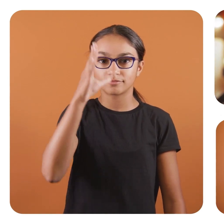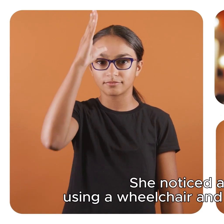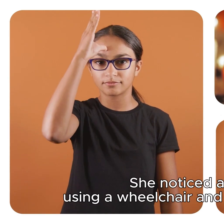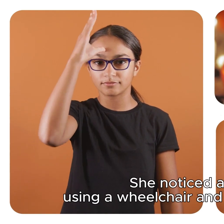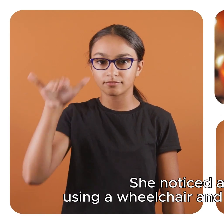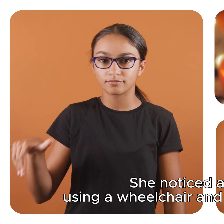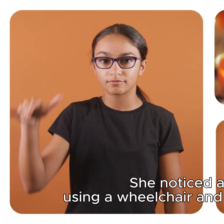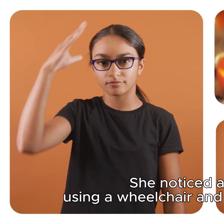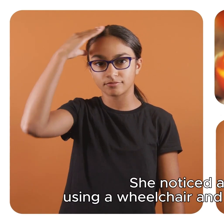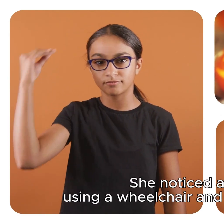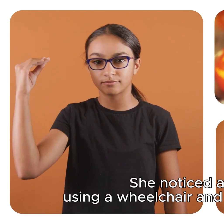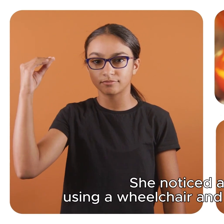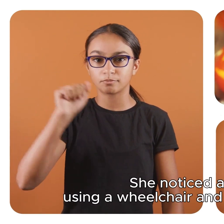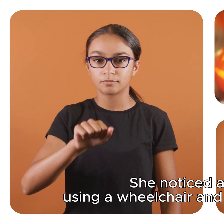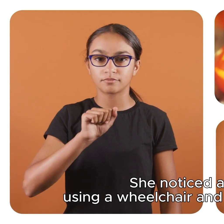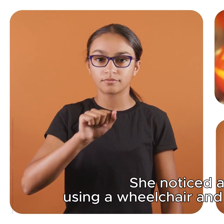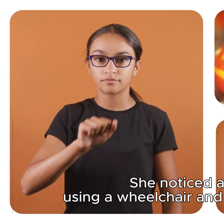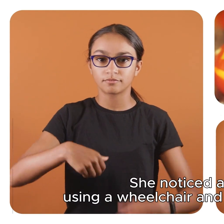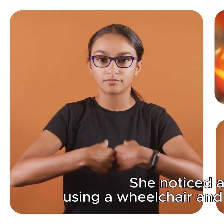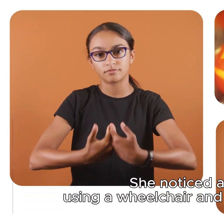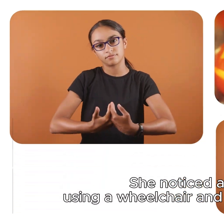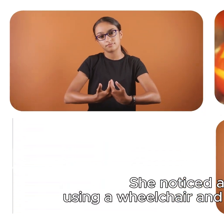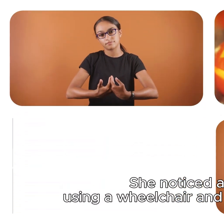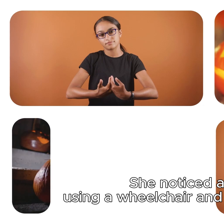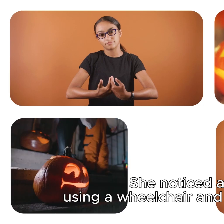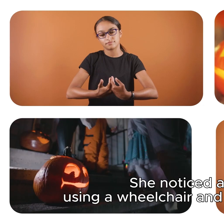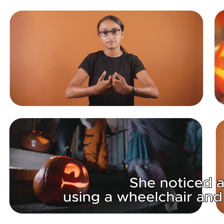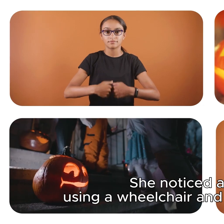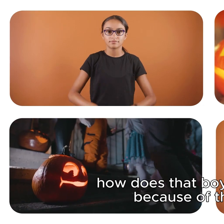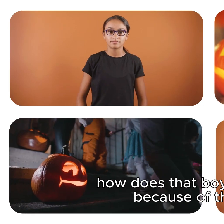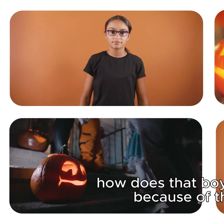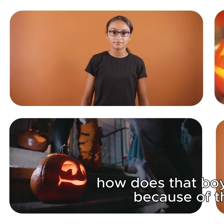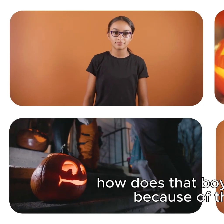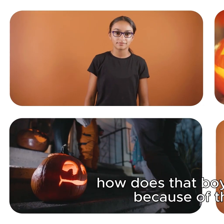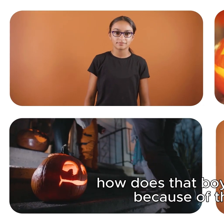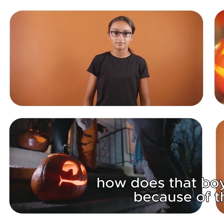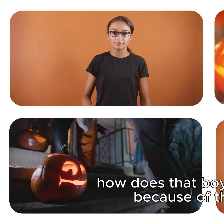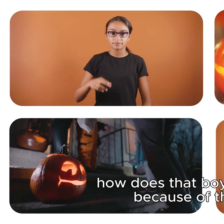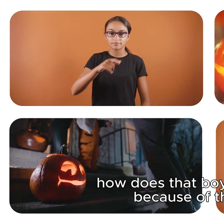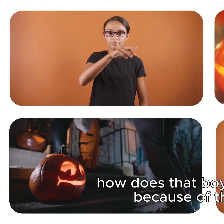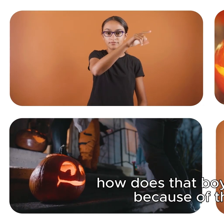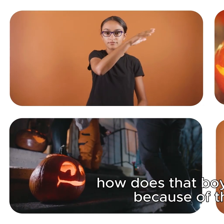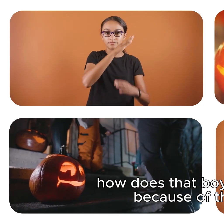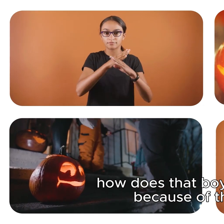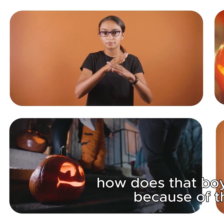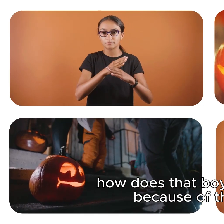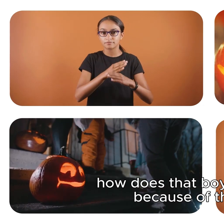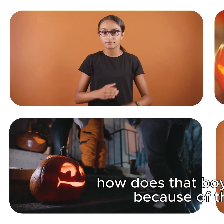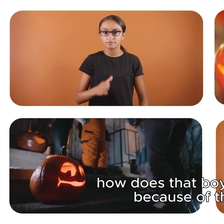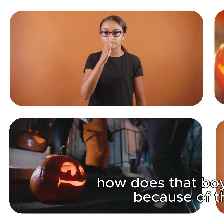She noticed a little boy using a wheelchair and asked her parents, how does that boy trick or treat, because of the stairs?